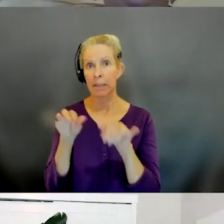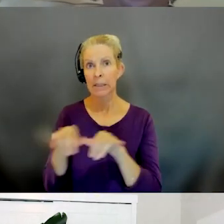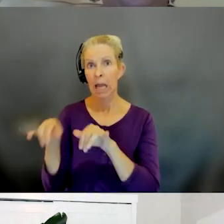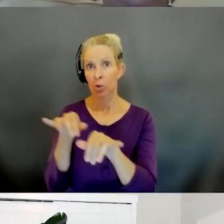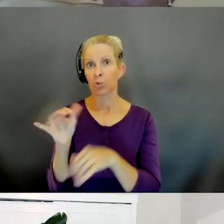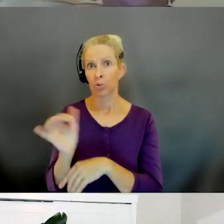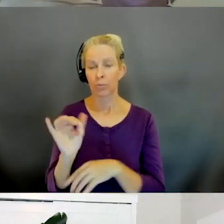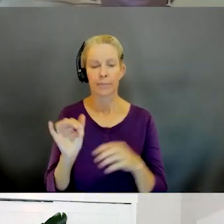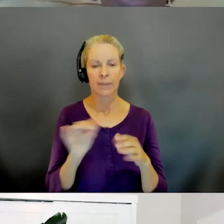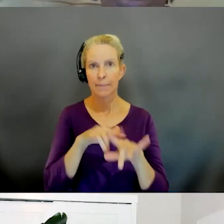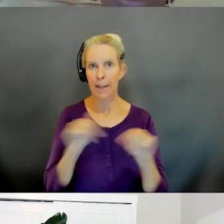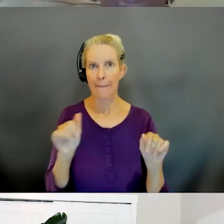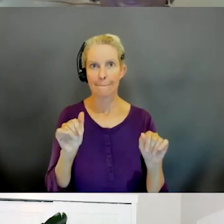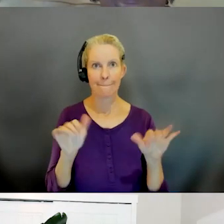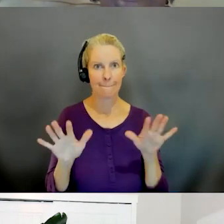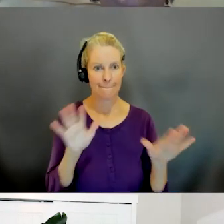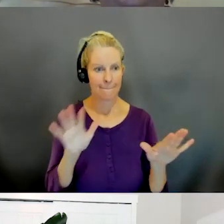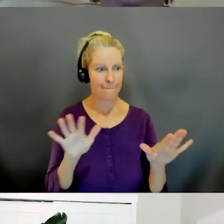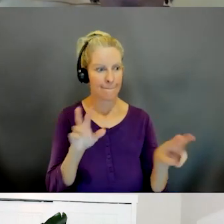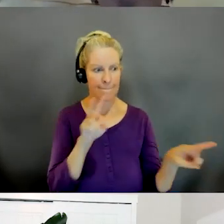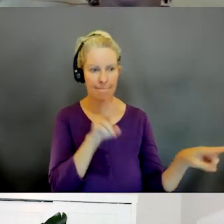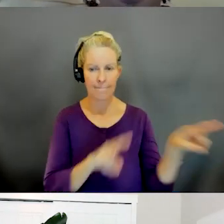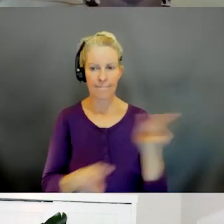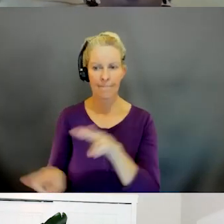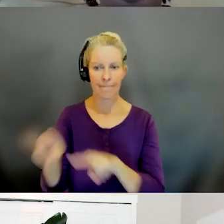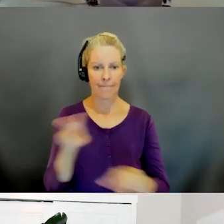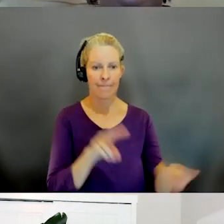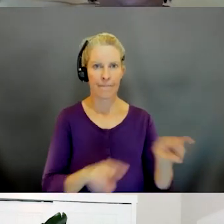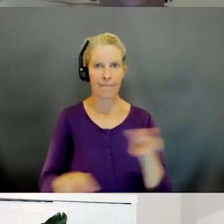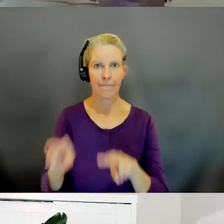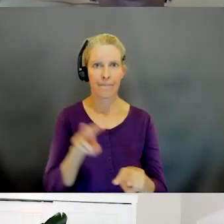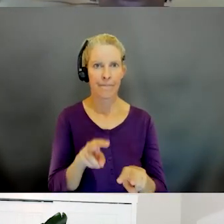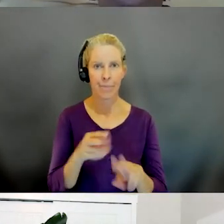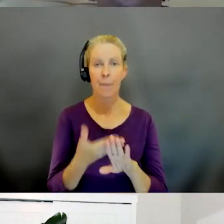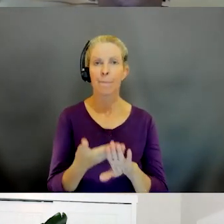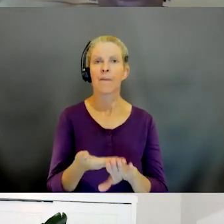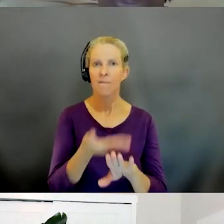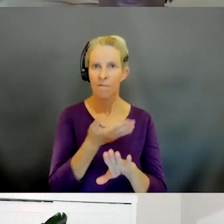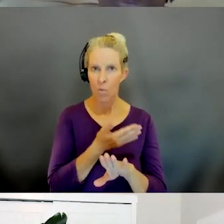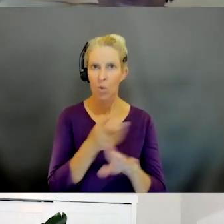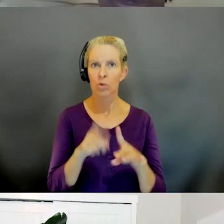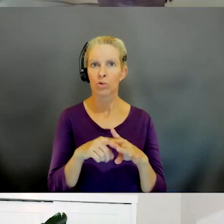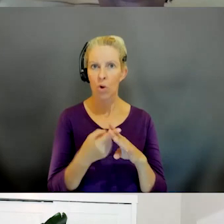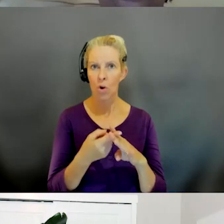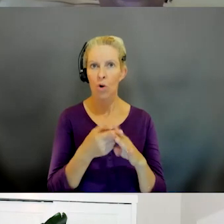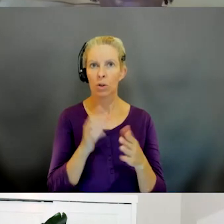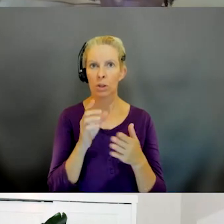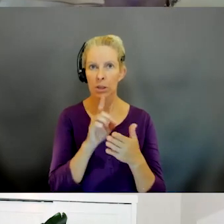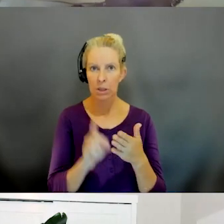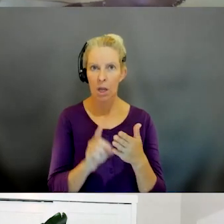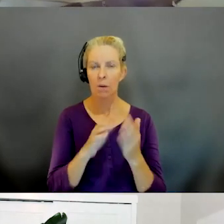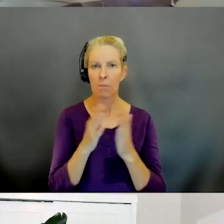trying to produce. And before you even start your work, start looking at those standards. And best